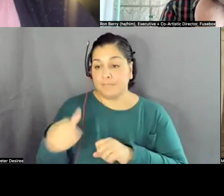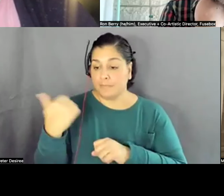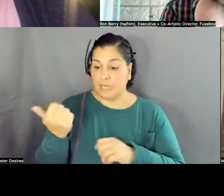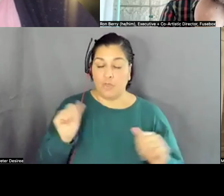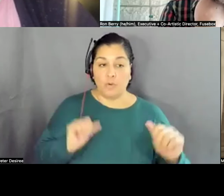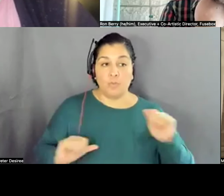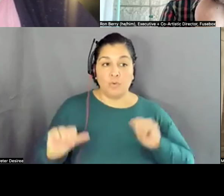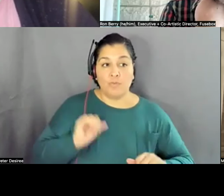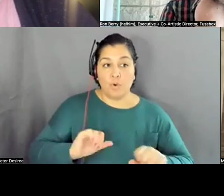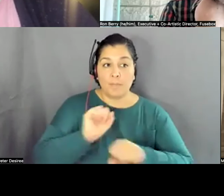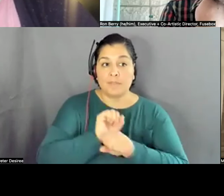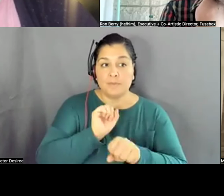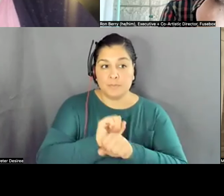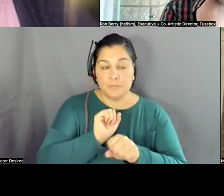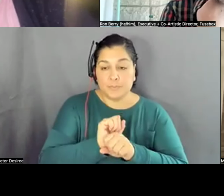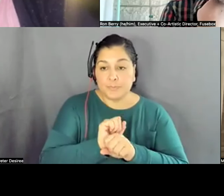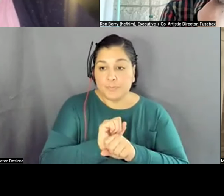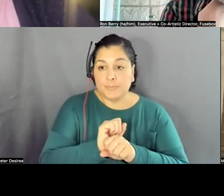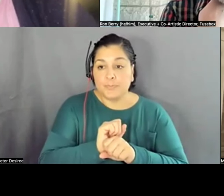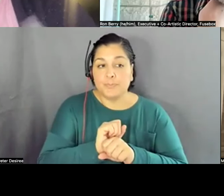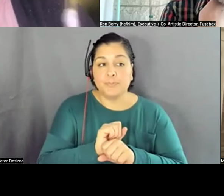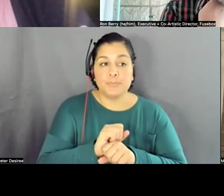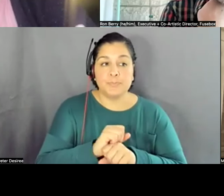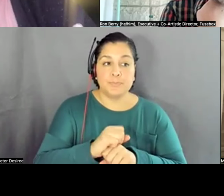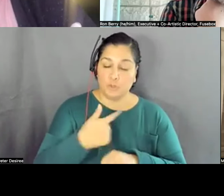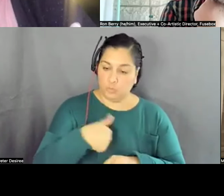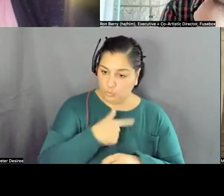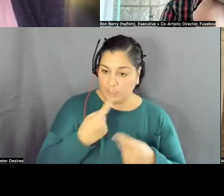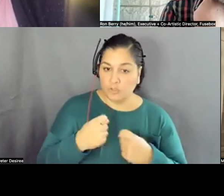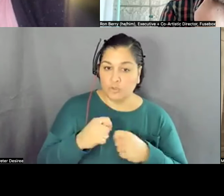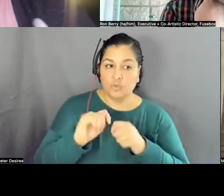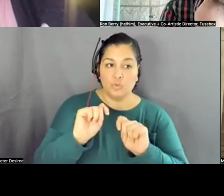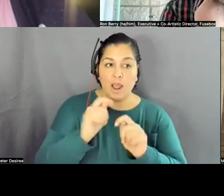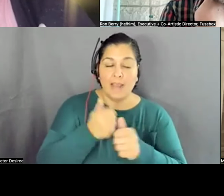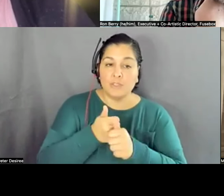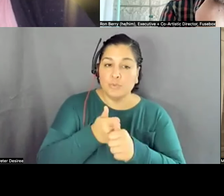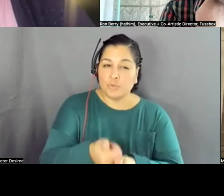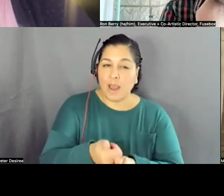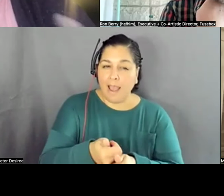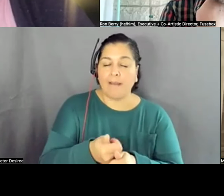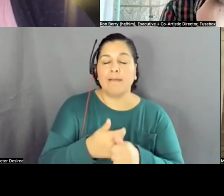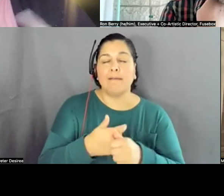And, we try to track, you know, when we're doing our kind of experiments